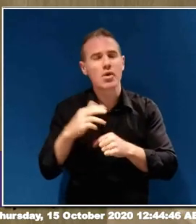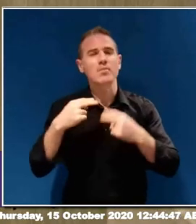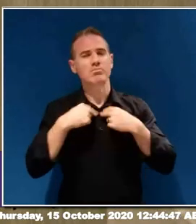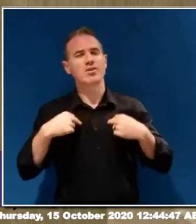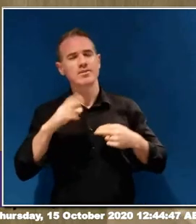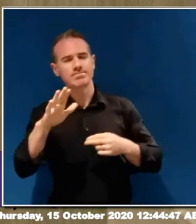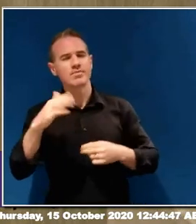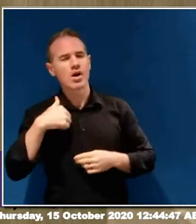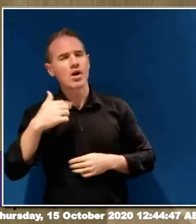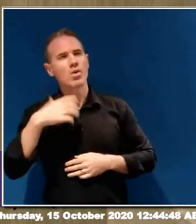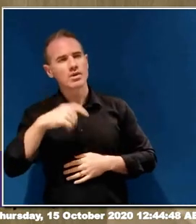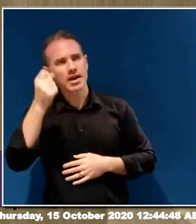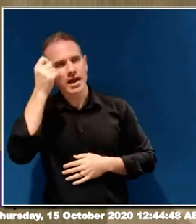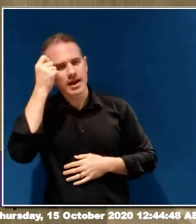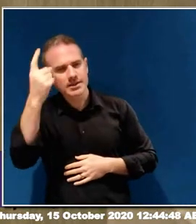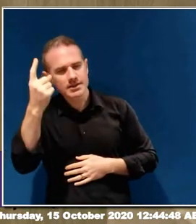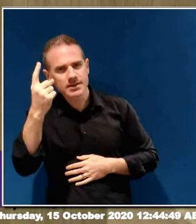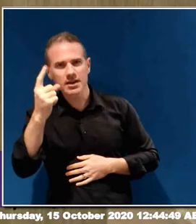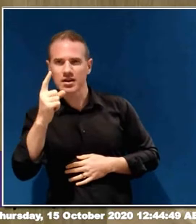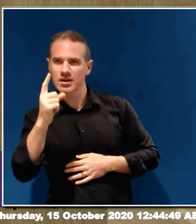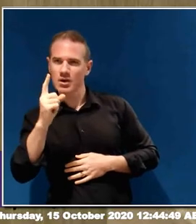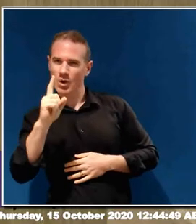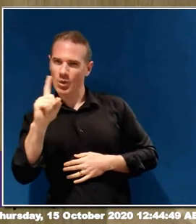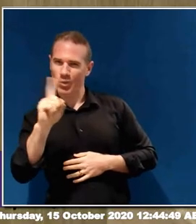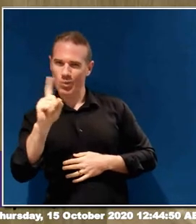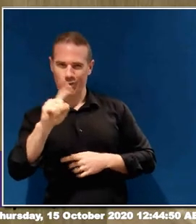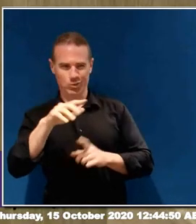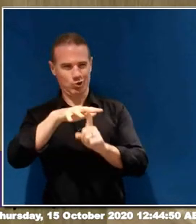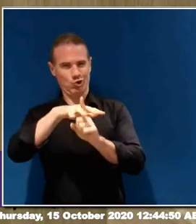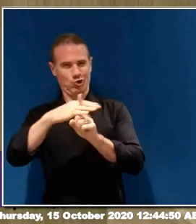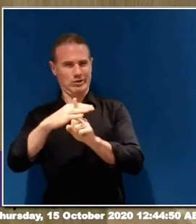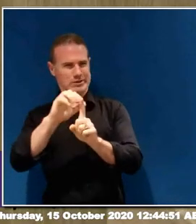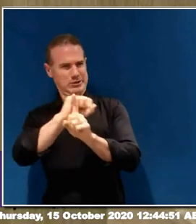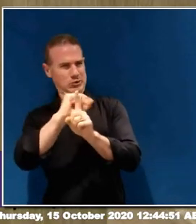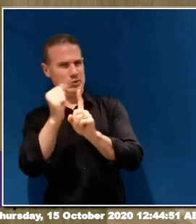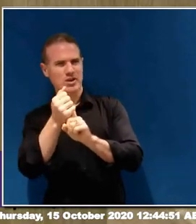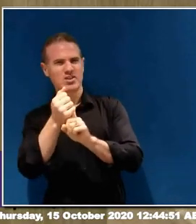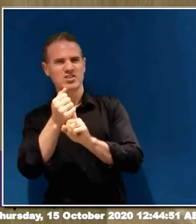the response might be "That's not fair to the other students who miss out."